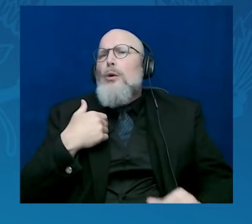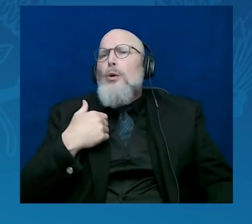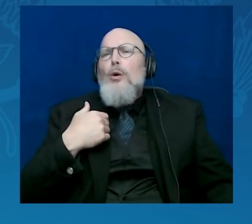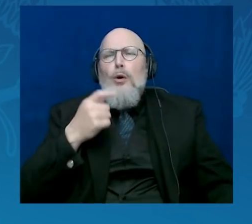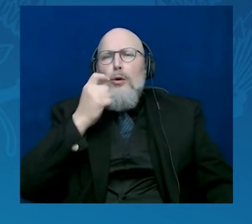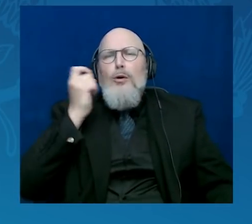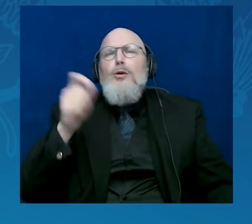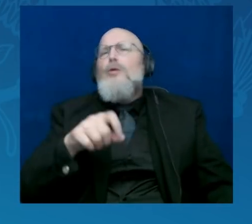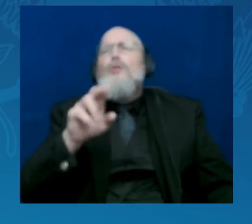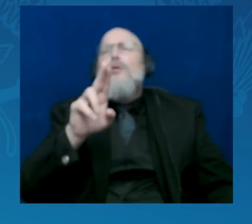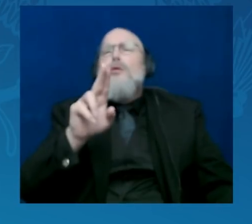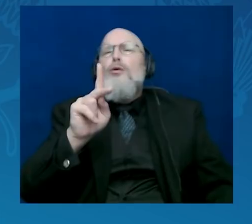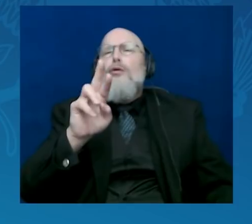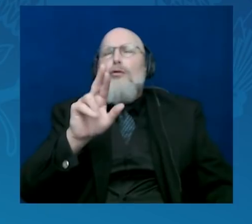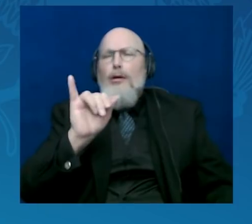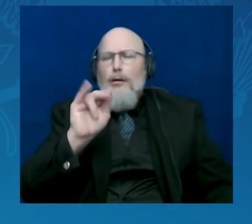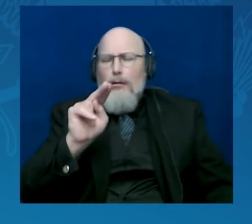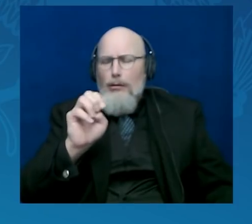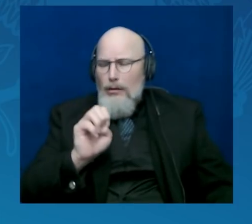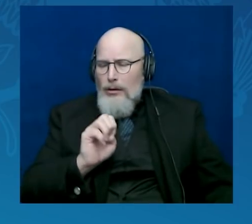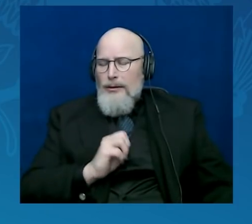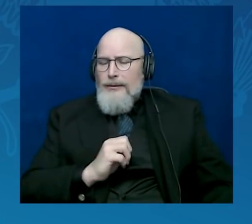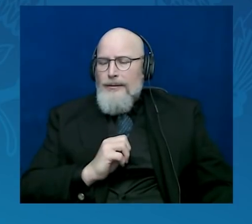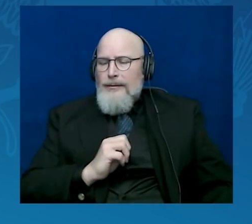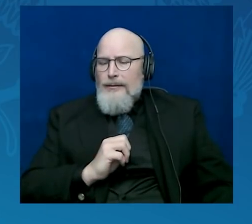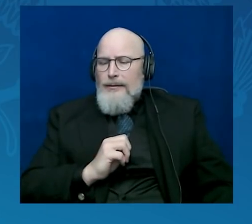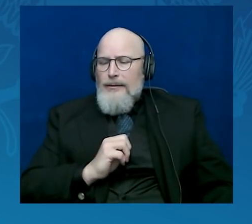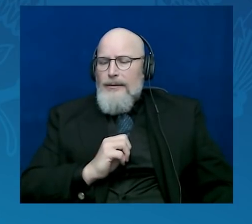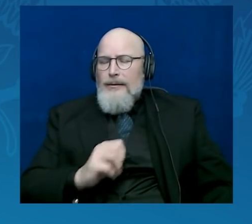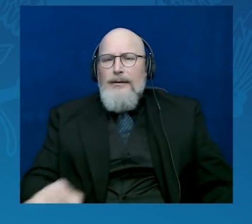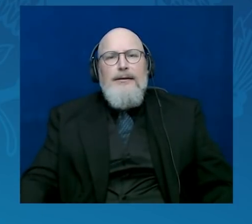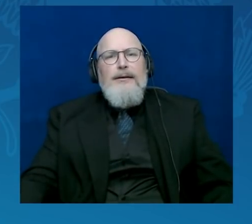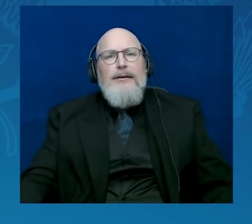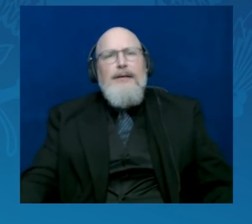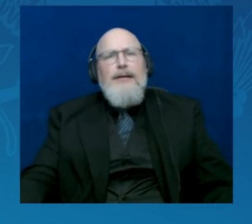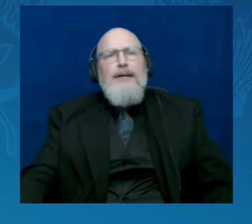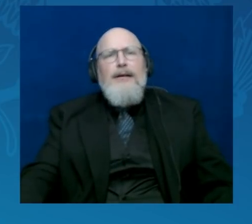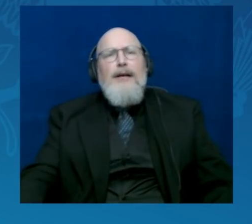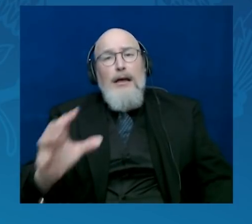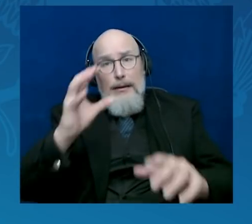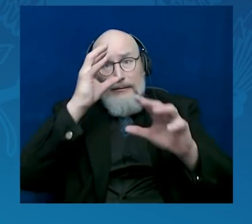So, the Biden administration, the President himself, you --